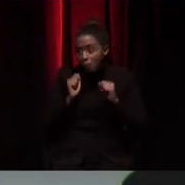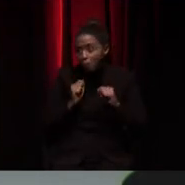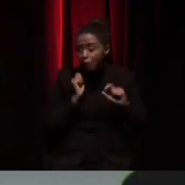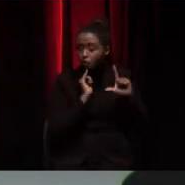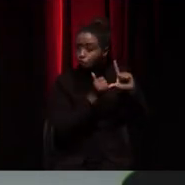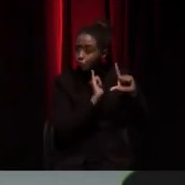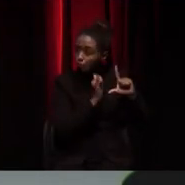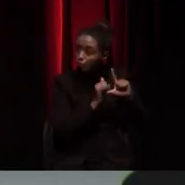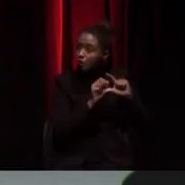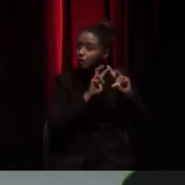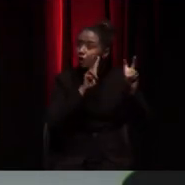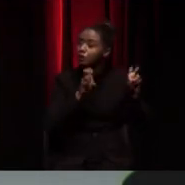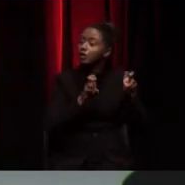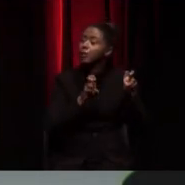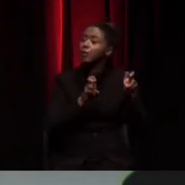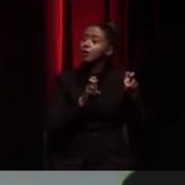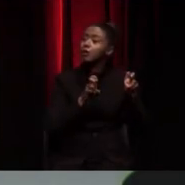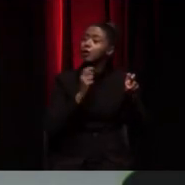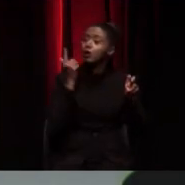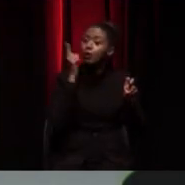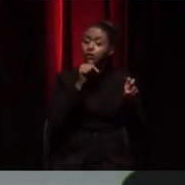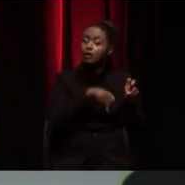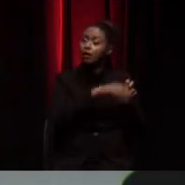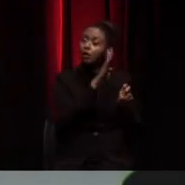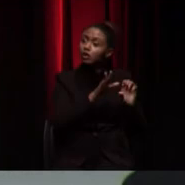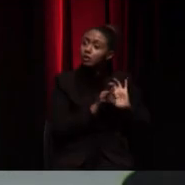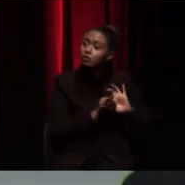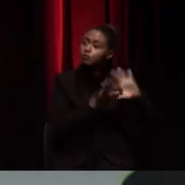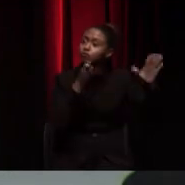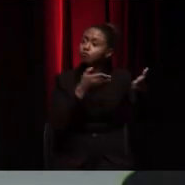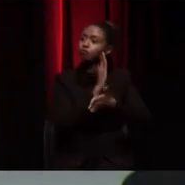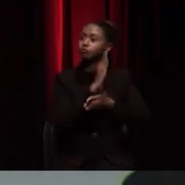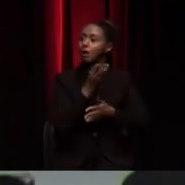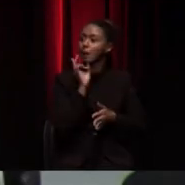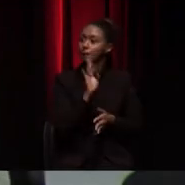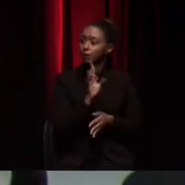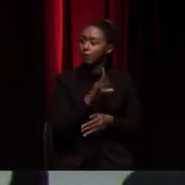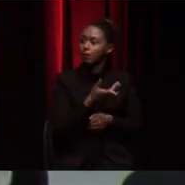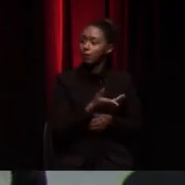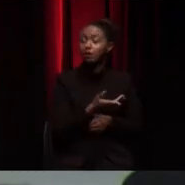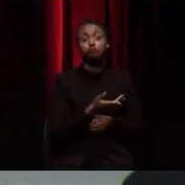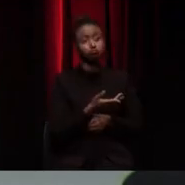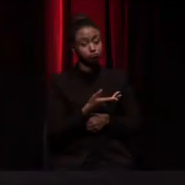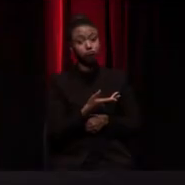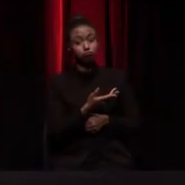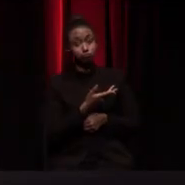on the legalization of marihuana in Brazil.” They gave us the money,